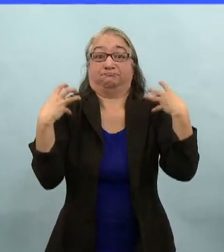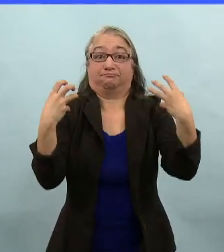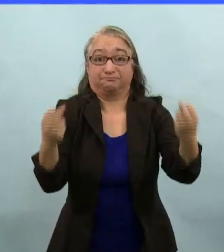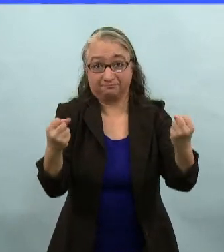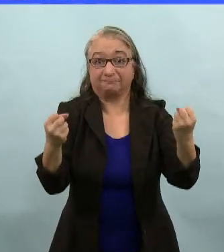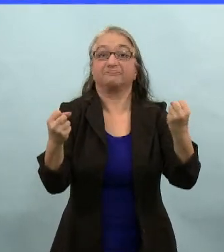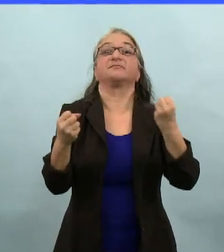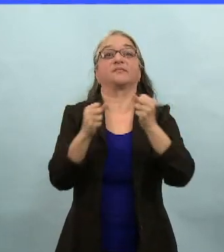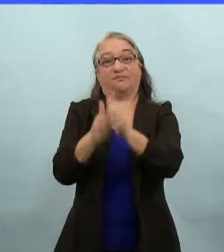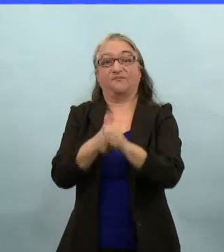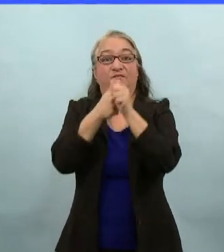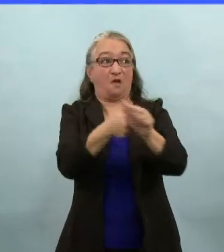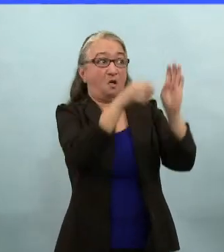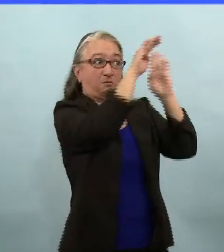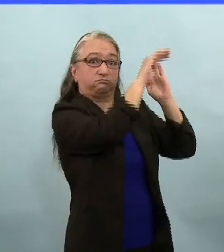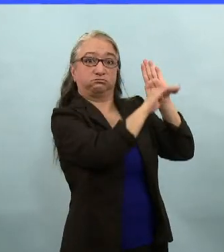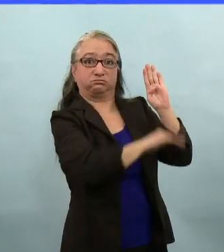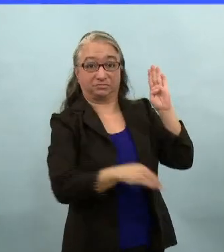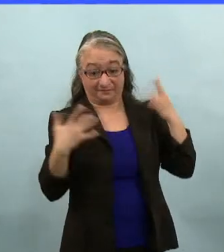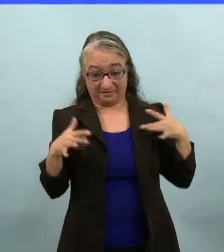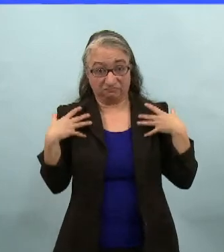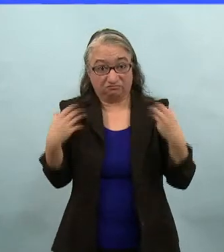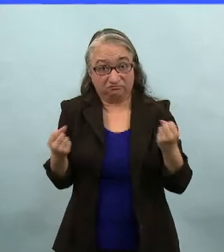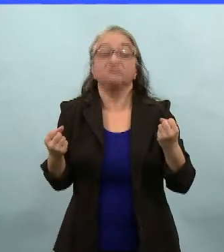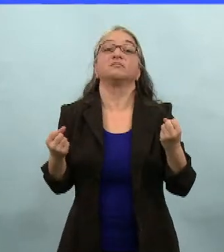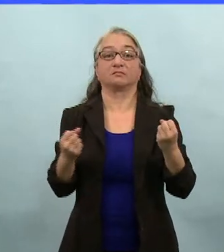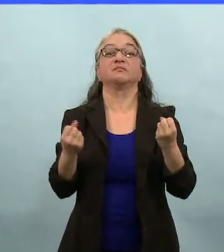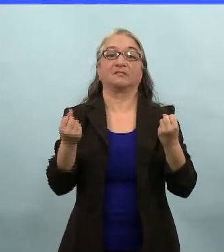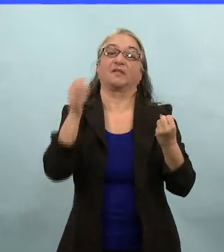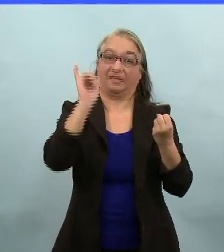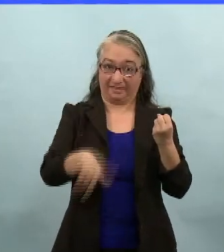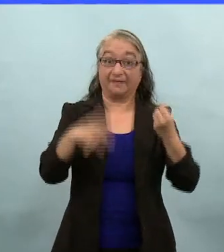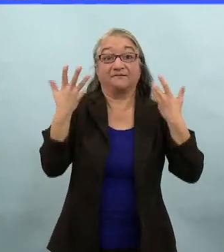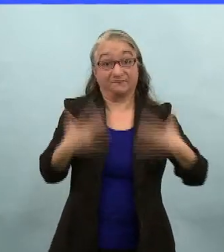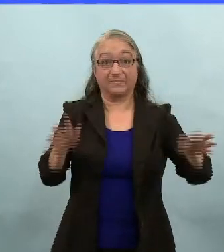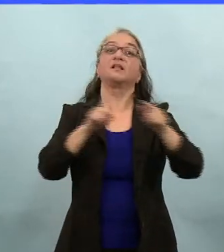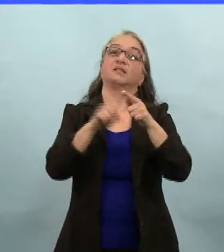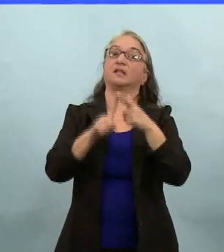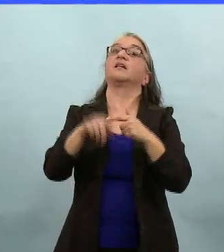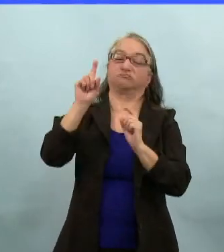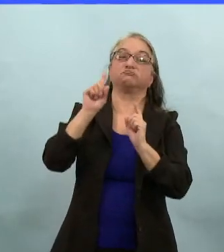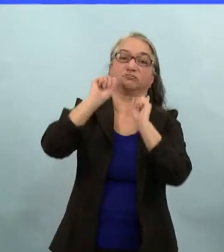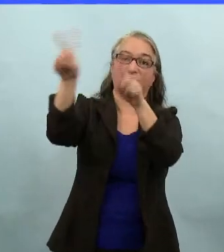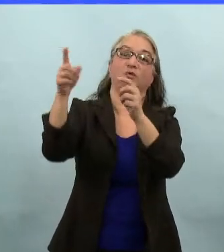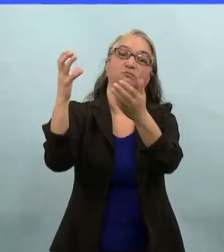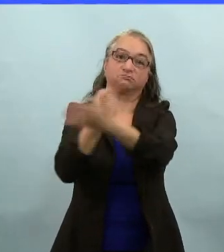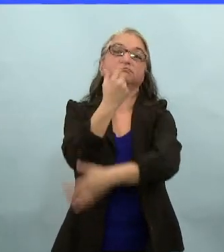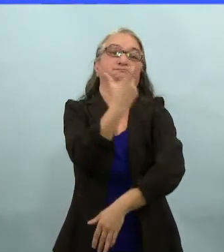your self-isolation and your symptoms have resolved if you are symptomatic but you have not